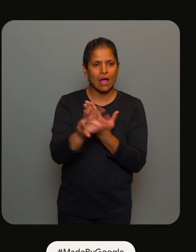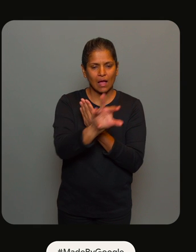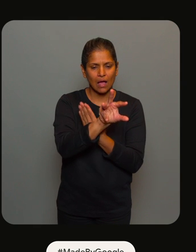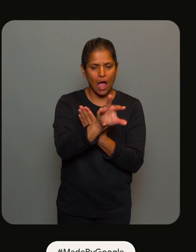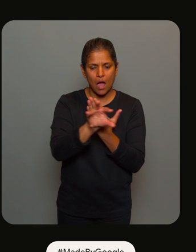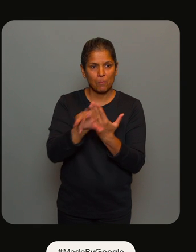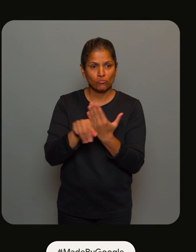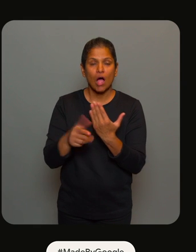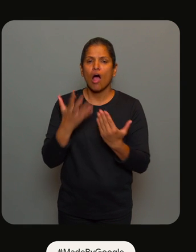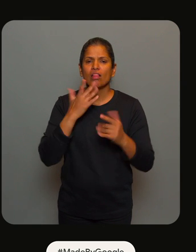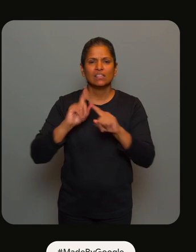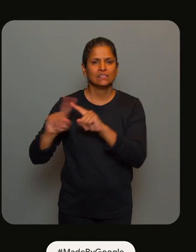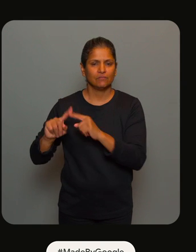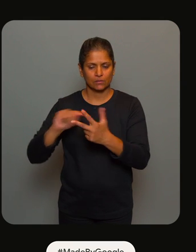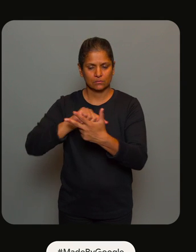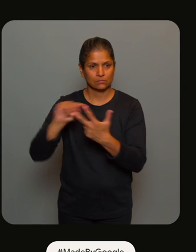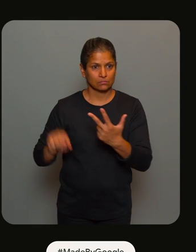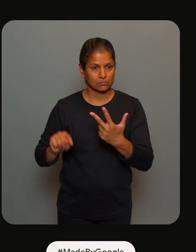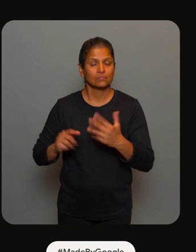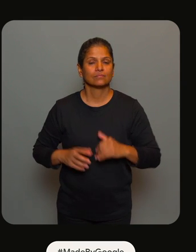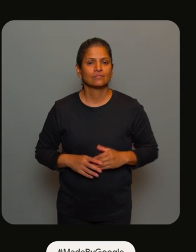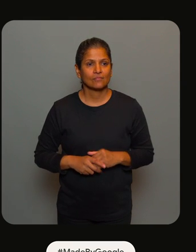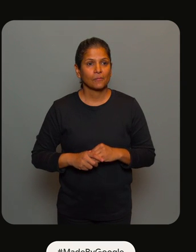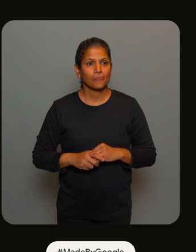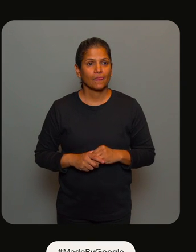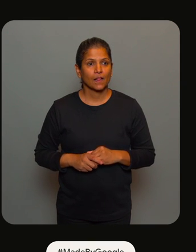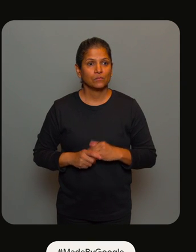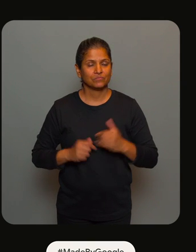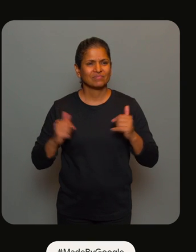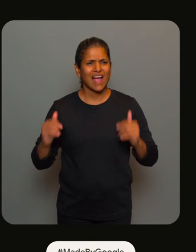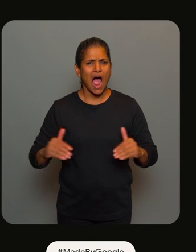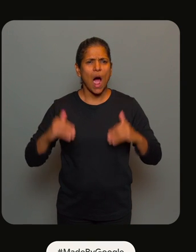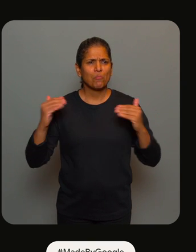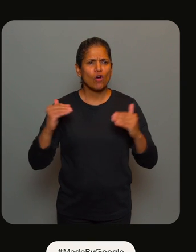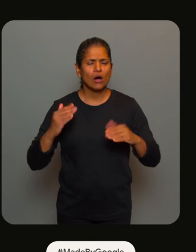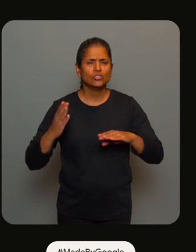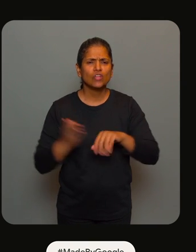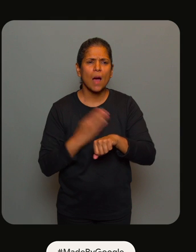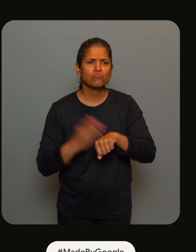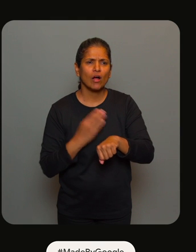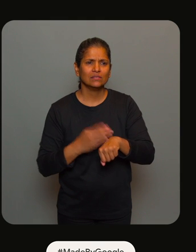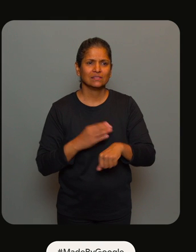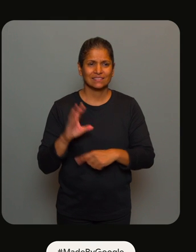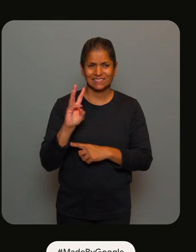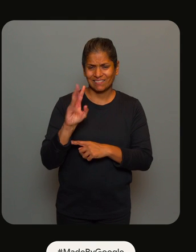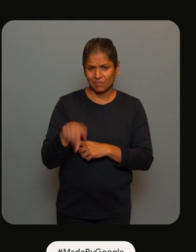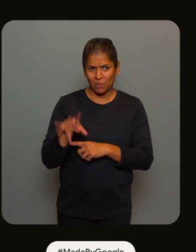Pixel 7 Pro has an upgraded, super-sharp 6.7-inch display.